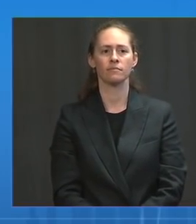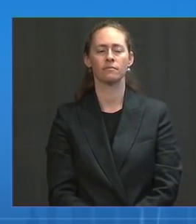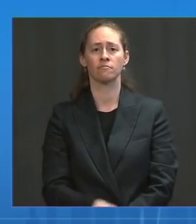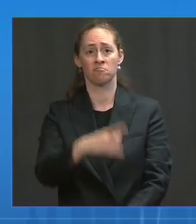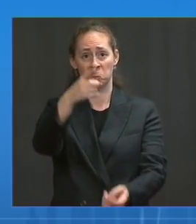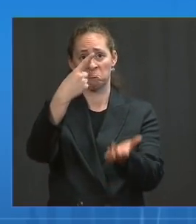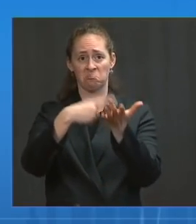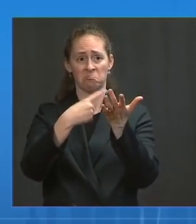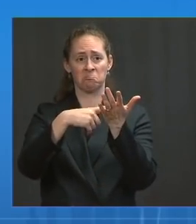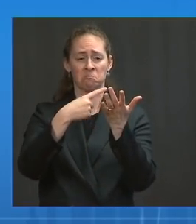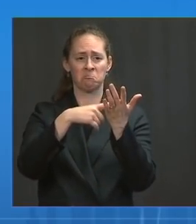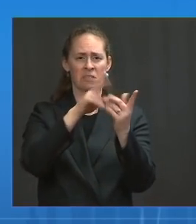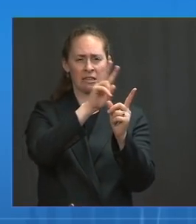on your second question, Dr. Fauci.